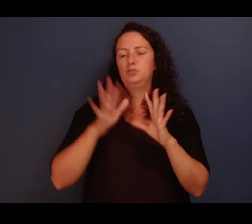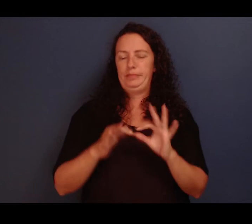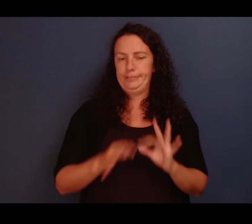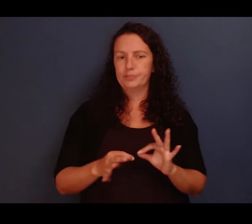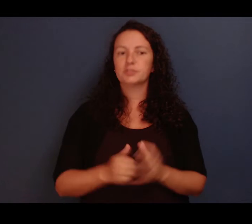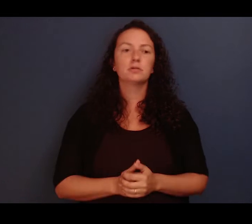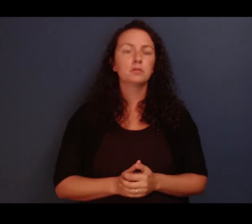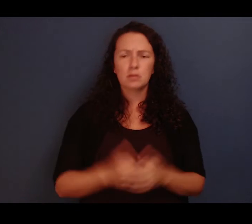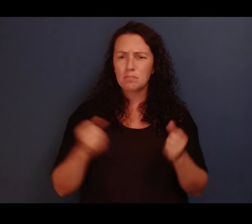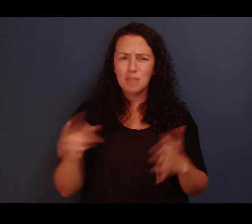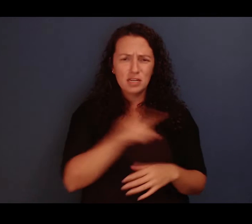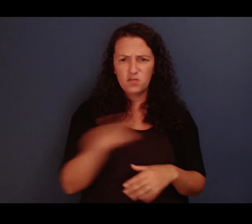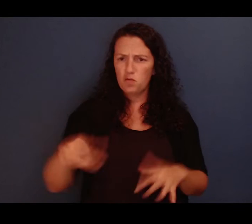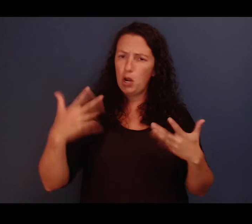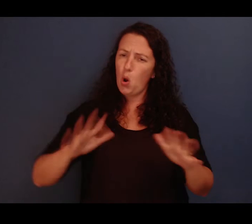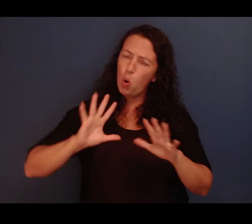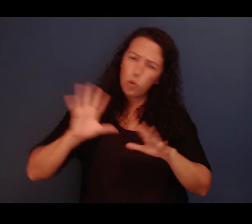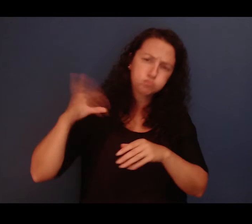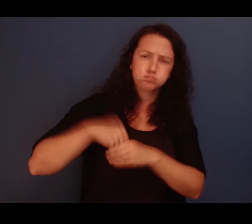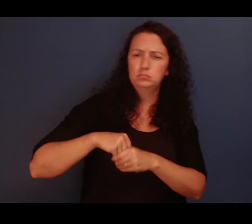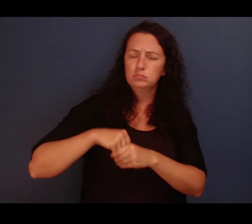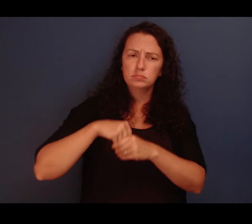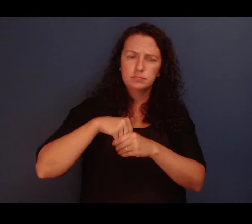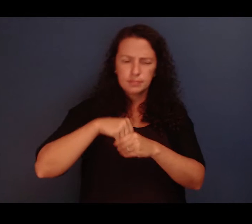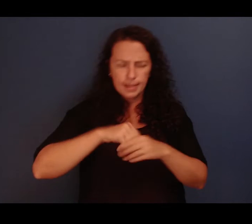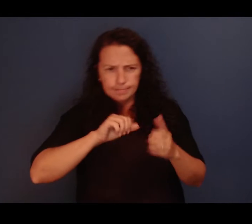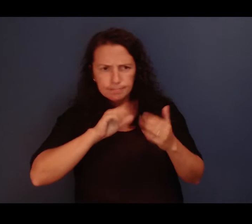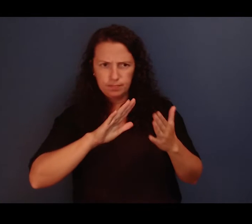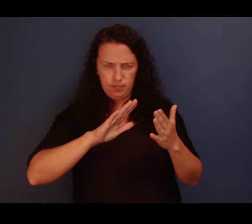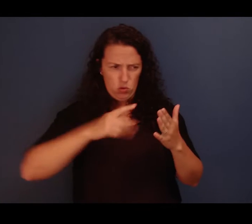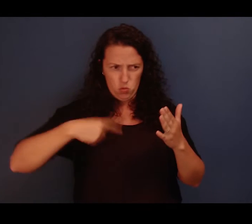Many of you have been intensely involved in the College’s efforts to create a One College